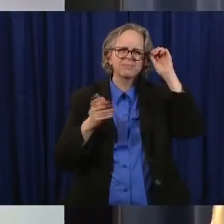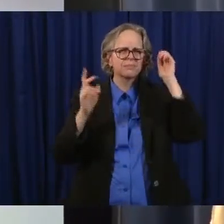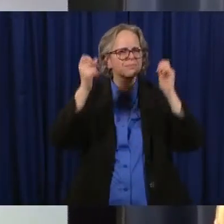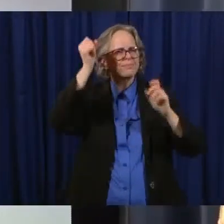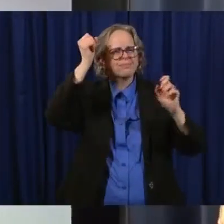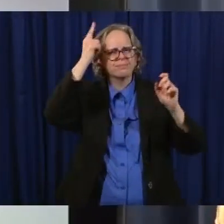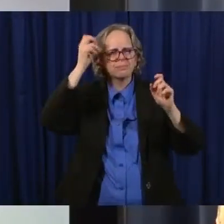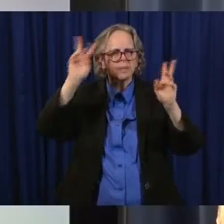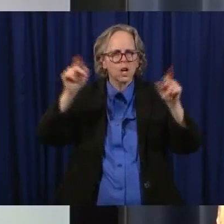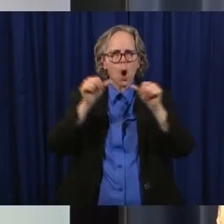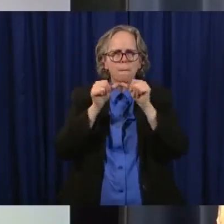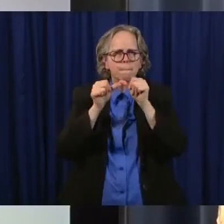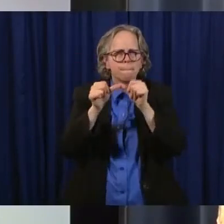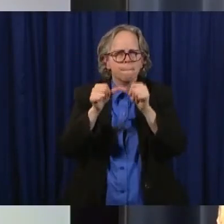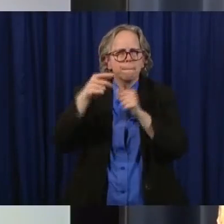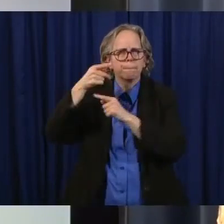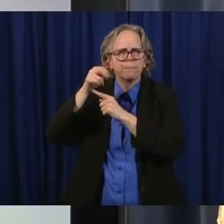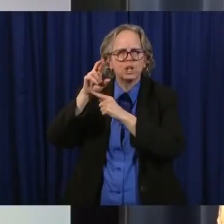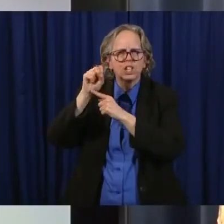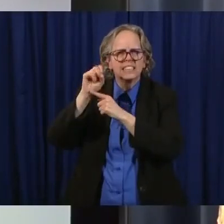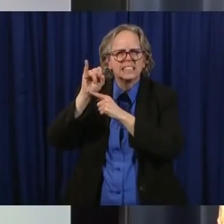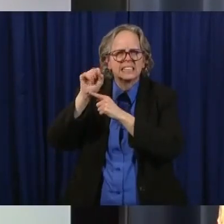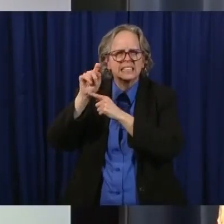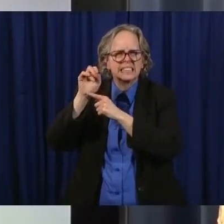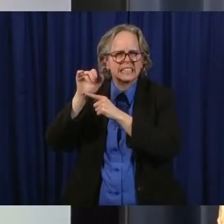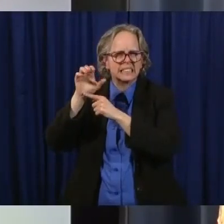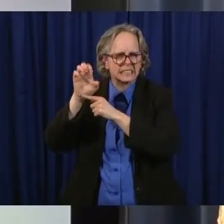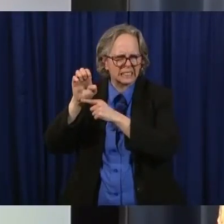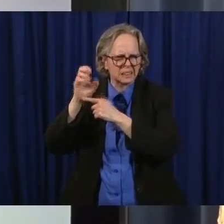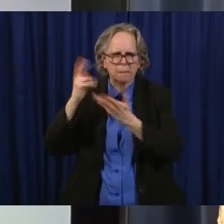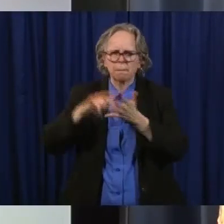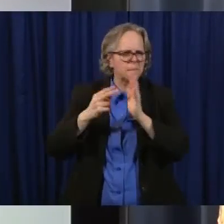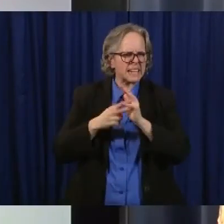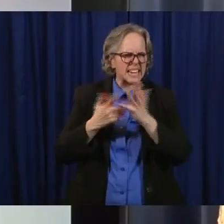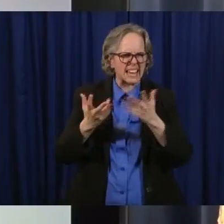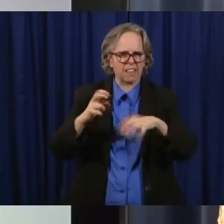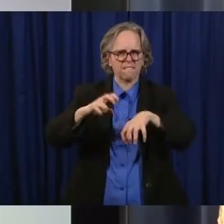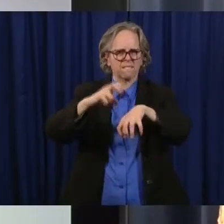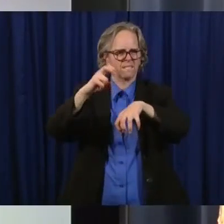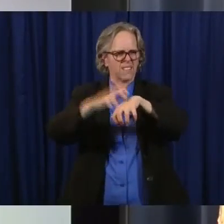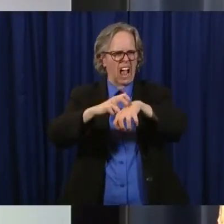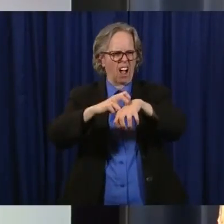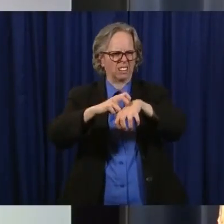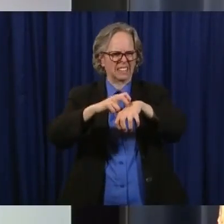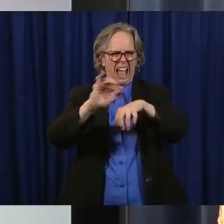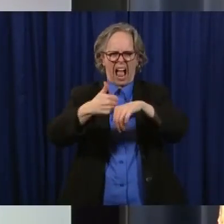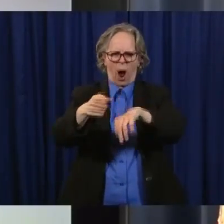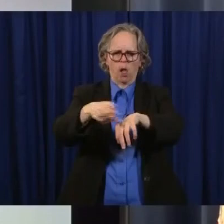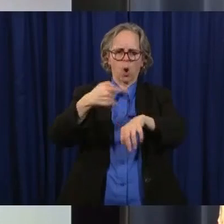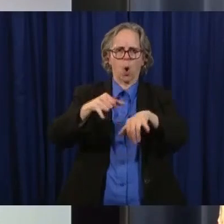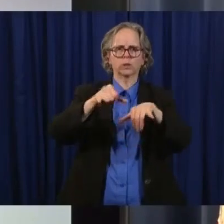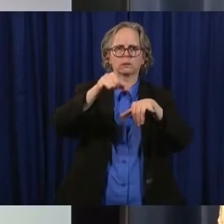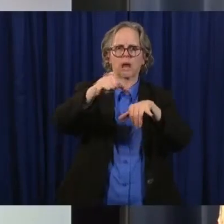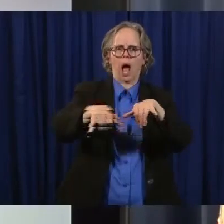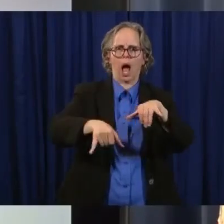SO, THE DATA WE HAVE NOW, THERE IS A CONCEPT CALLED PERSISTENCE.